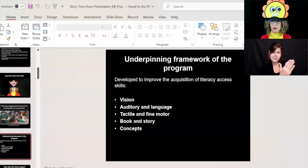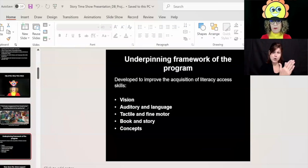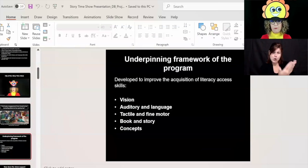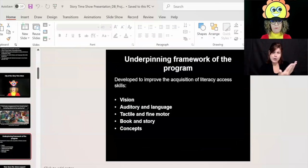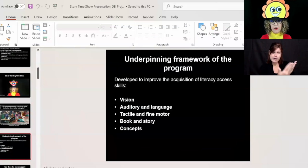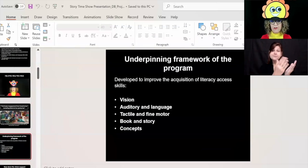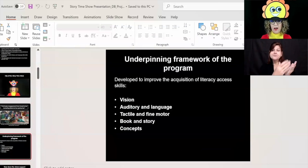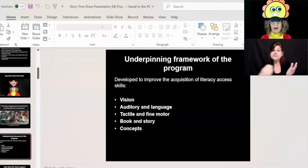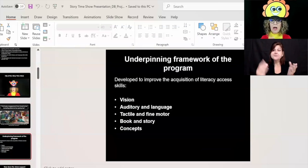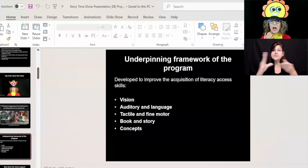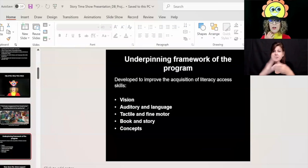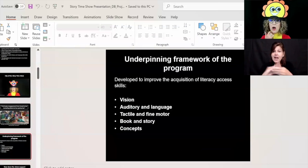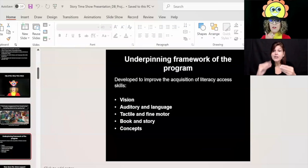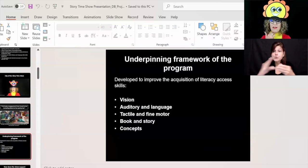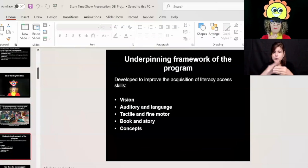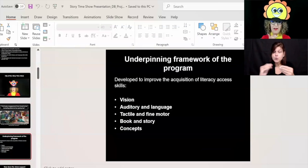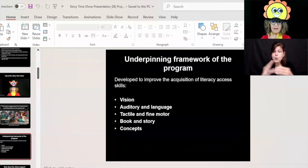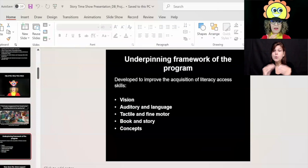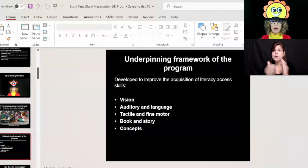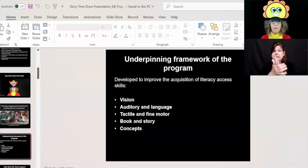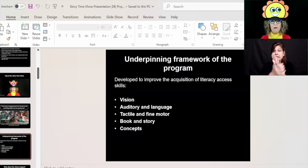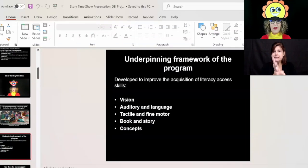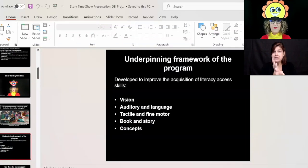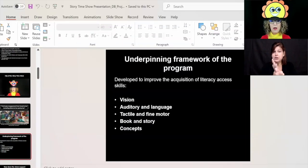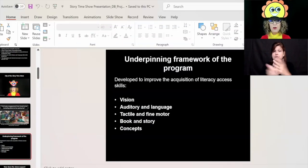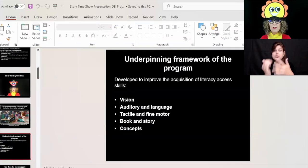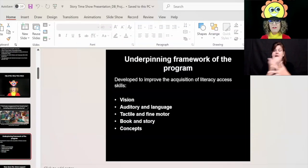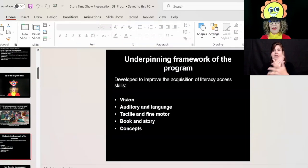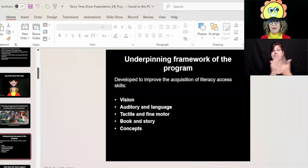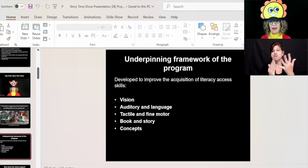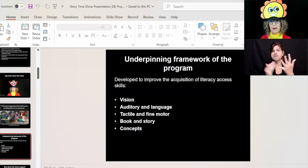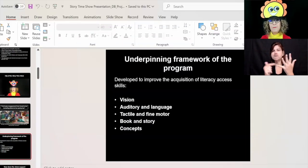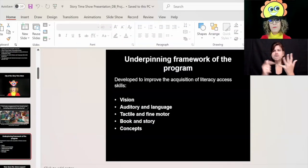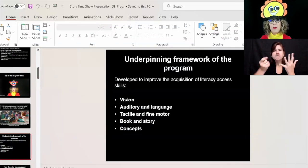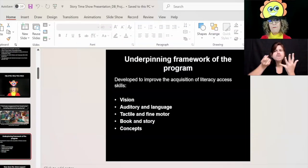can look different for each child. And concepts, that's more about the understanding